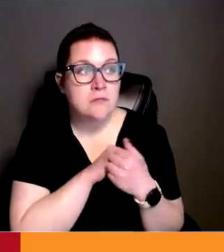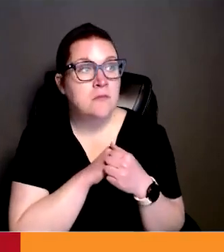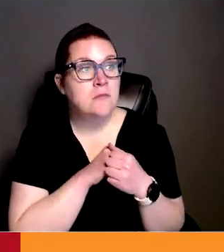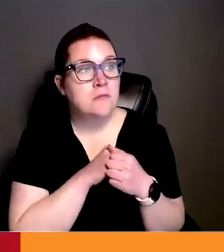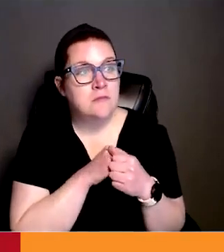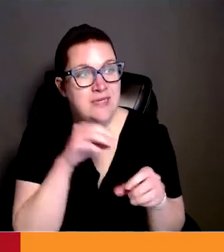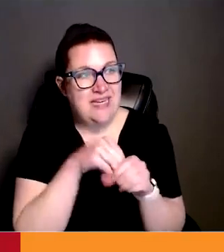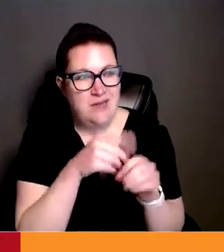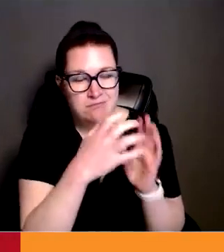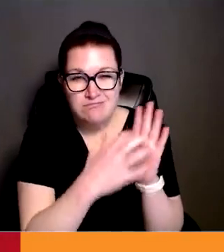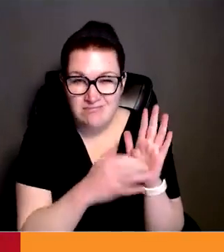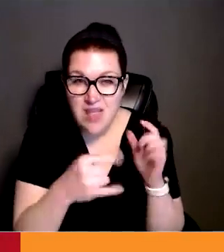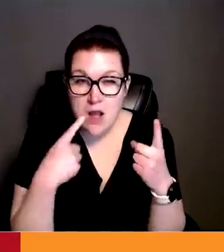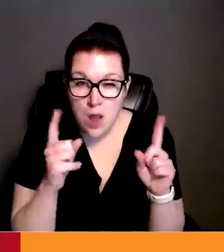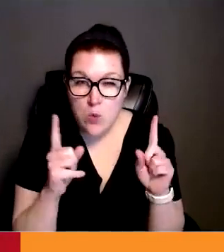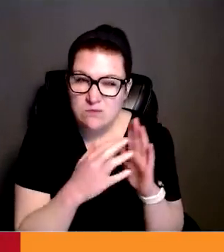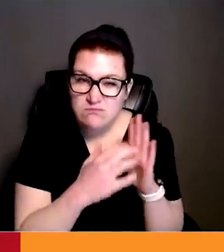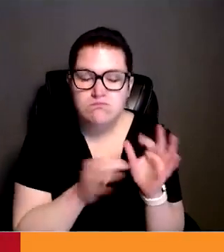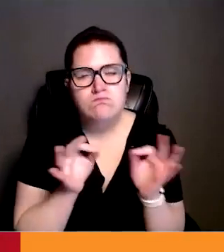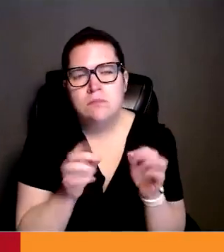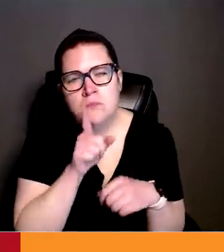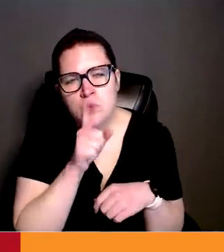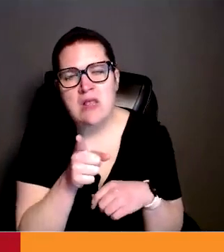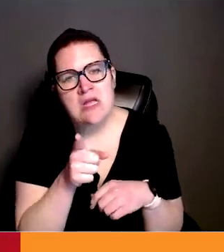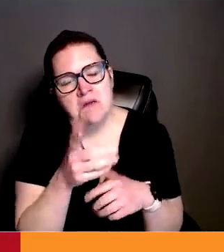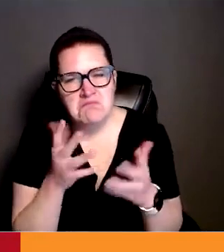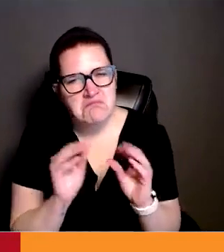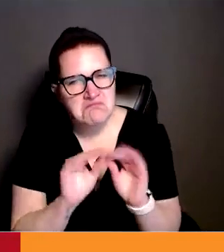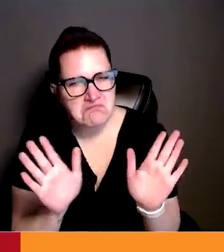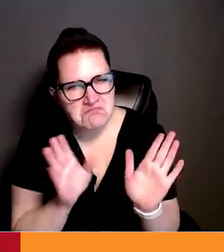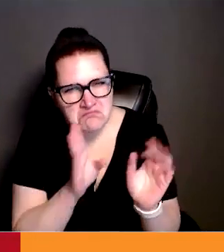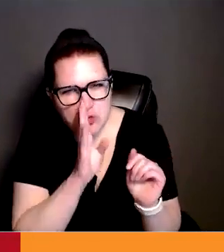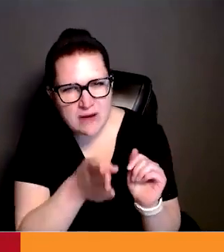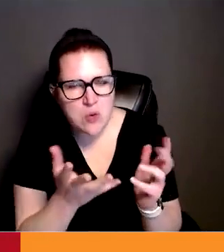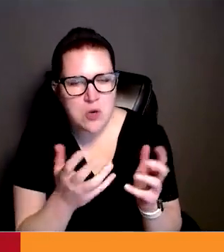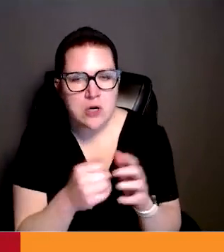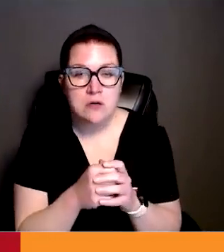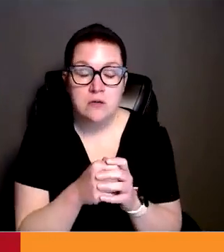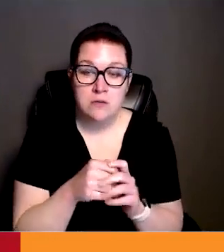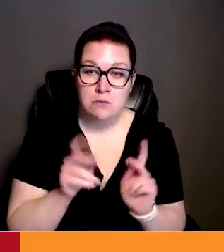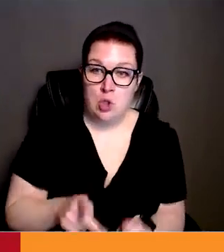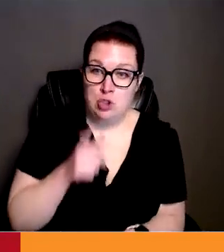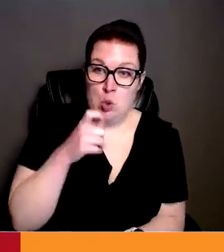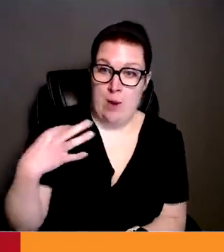the announcement is relatively, I think, straightforward. In that the primary applicant must be a U.S.